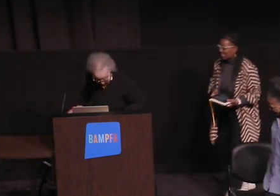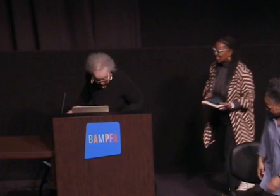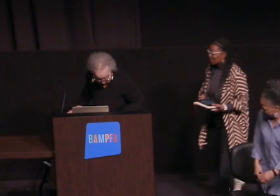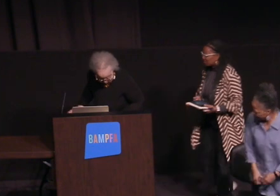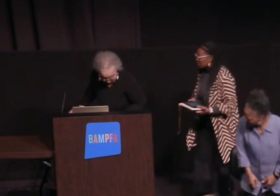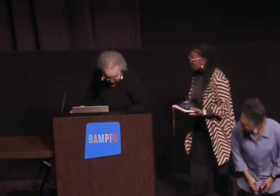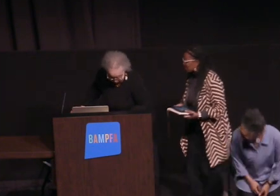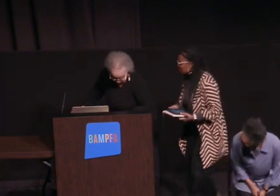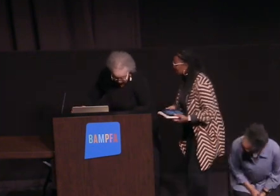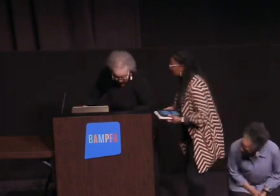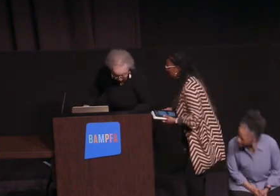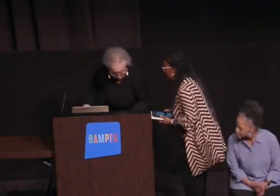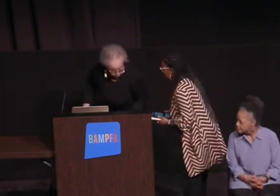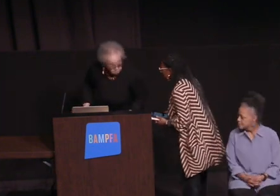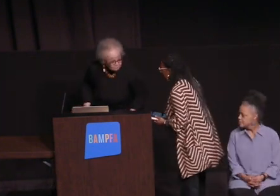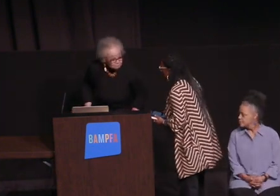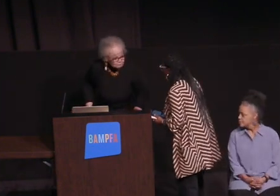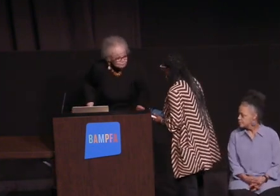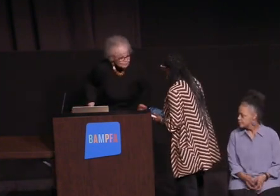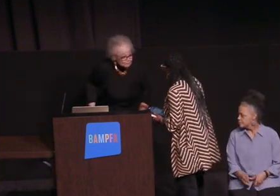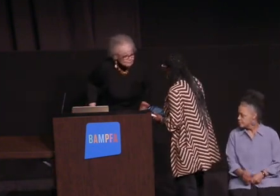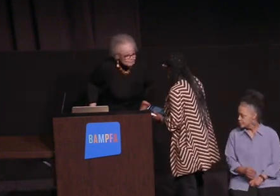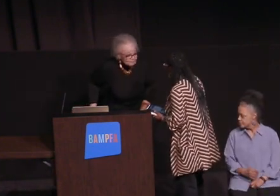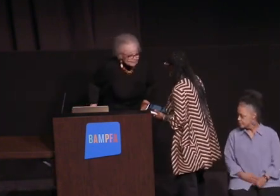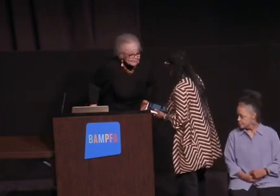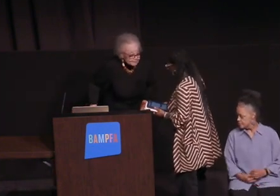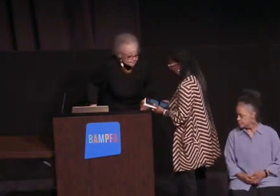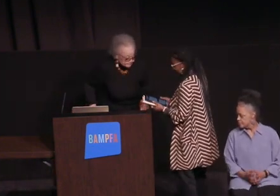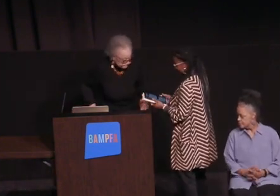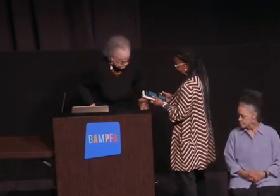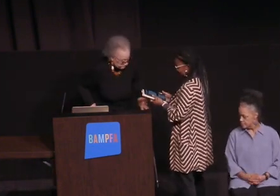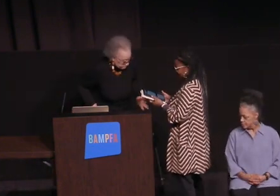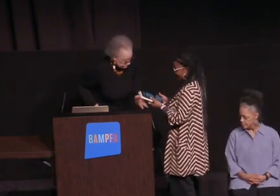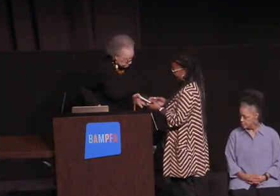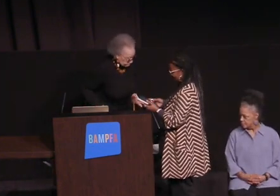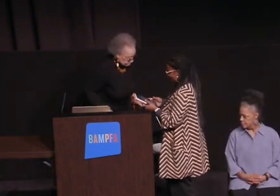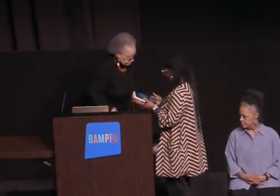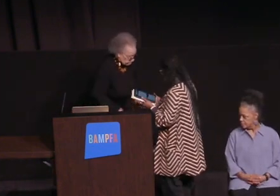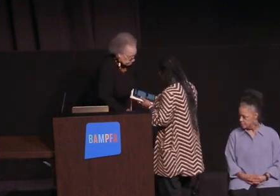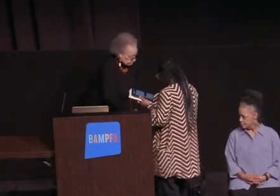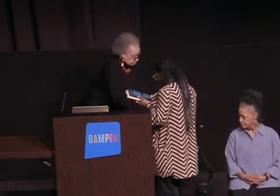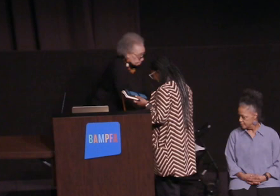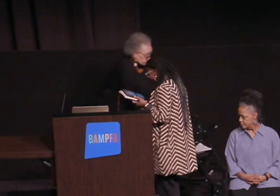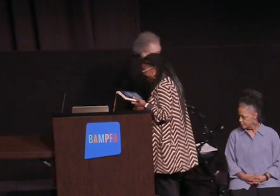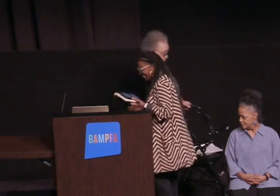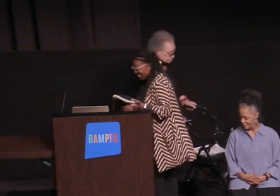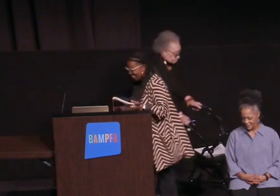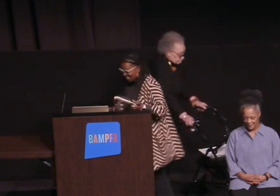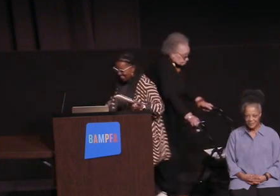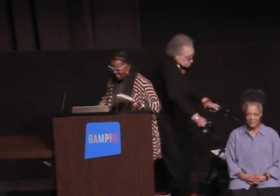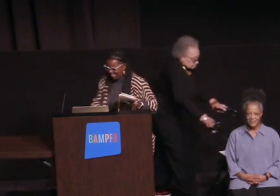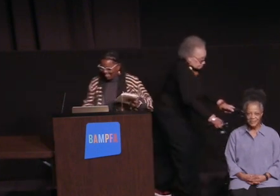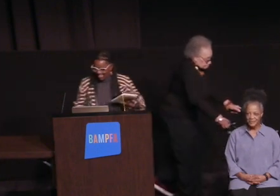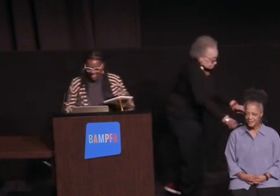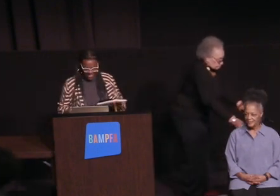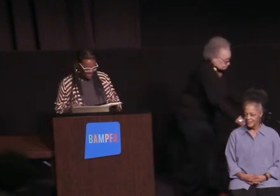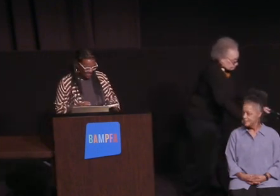Leigh: Thank you, Ms. Muse. It's gonna be Cheryl on board. Daphne: Yes. Leigh: Okay.